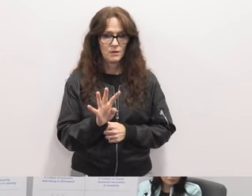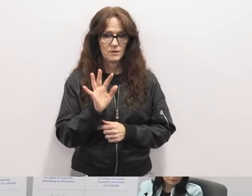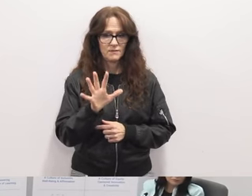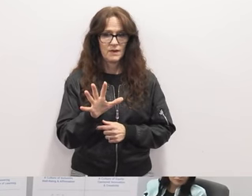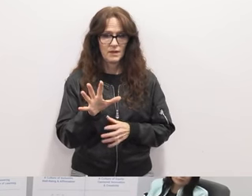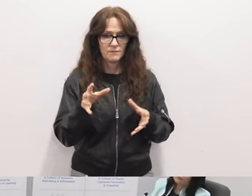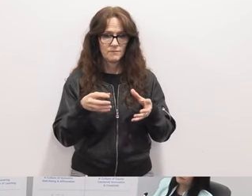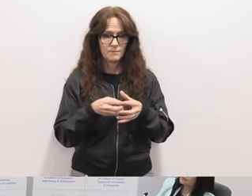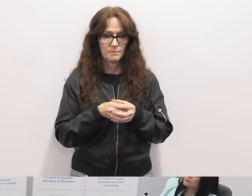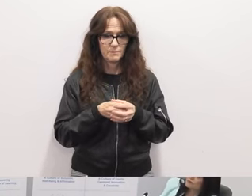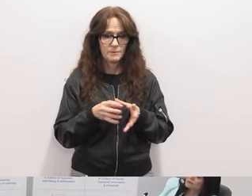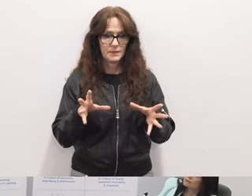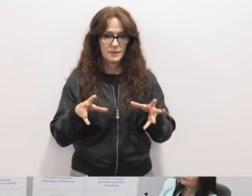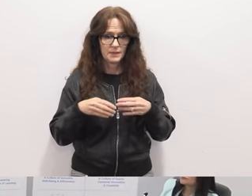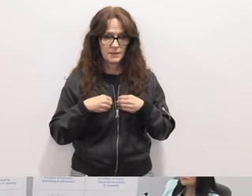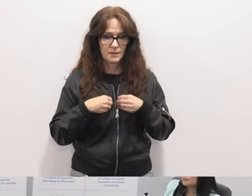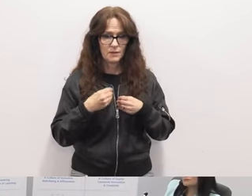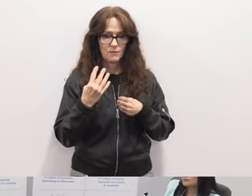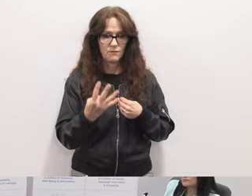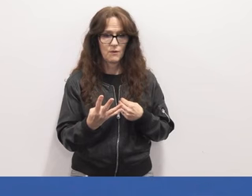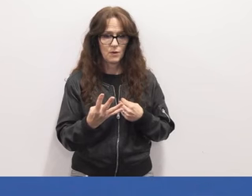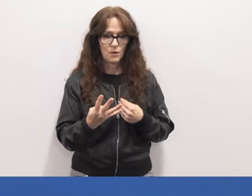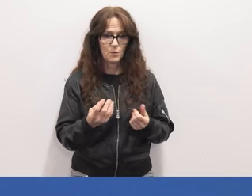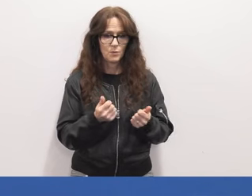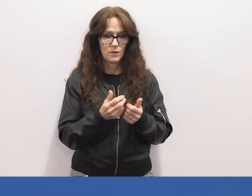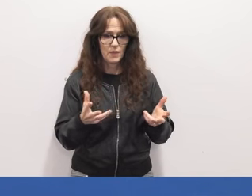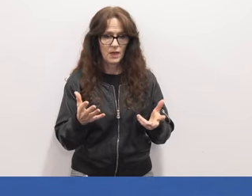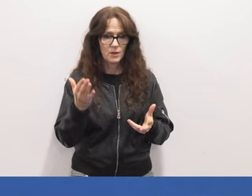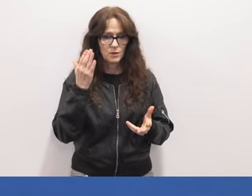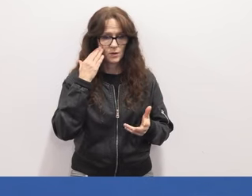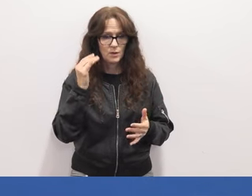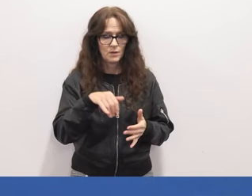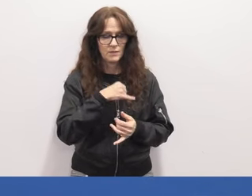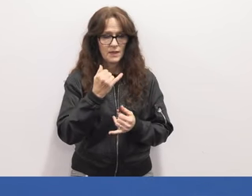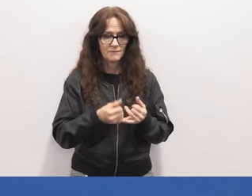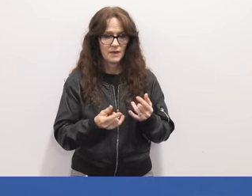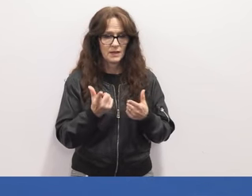we'd be accepting four without knowing what that final language is.